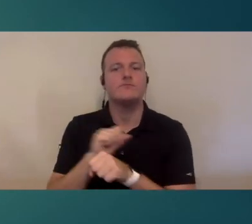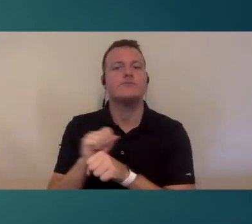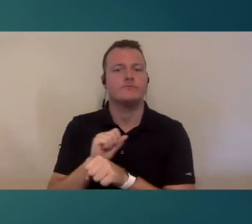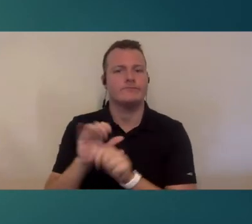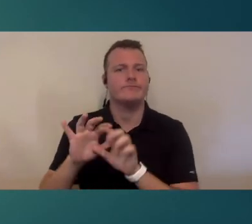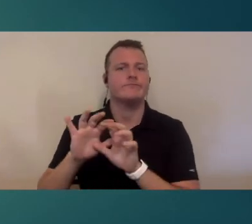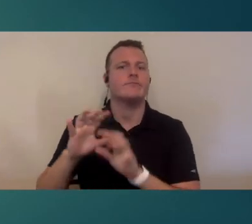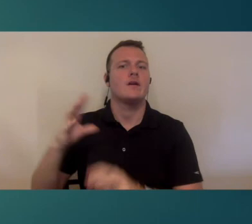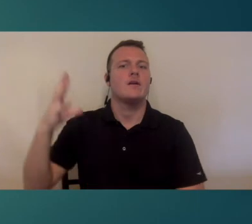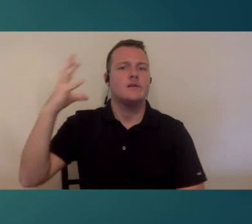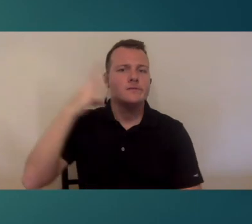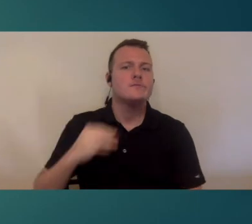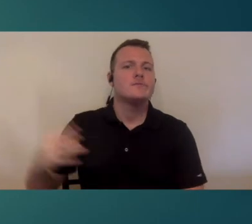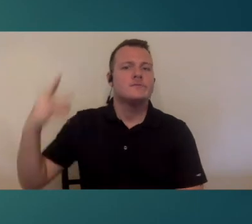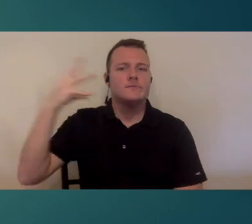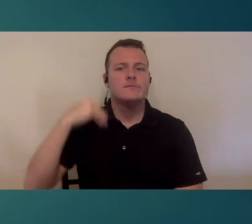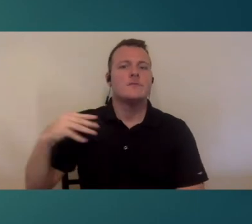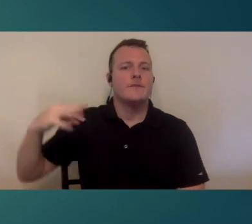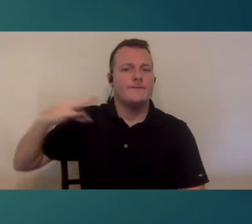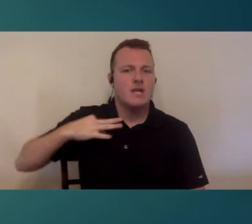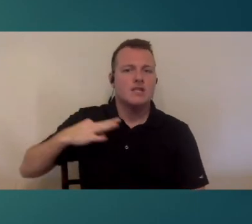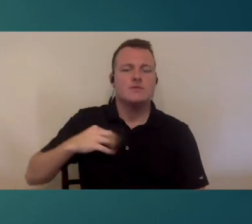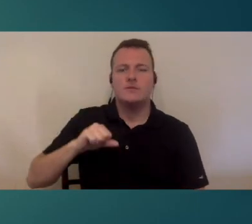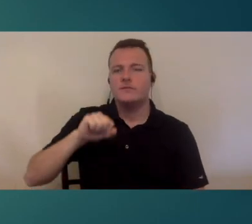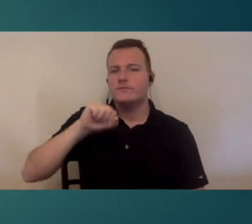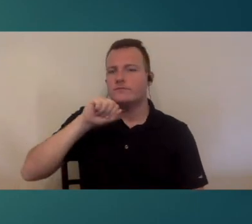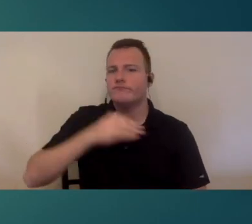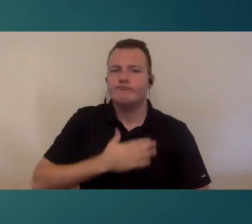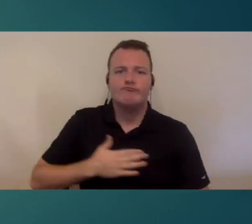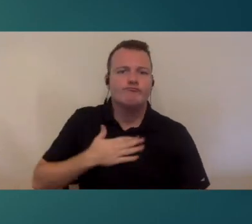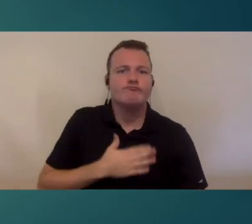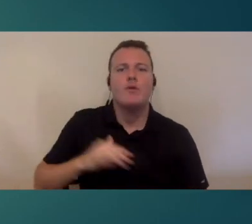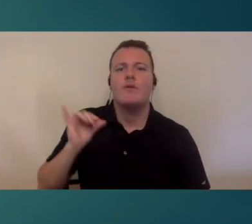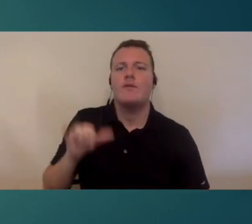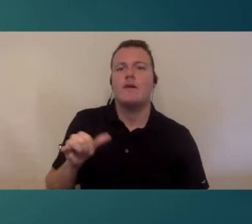robust history of volunteering, and it's really what I like to do, so I don't